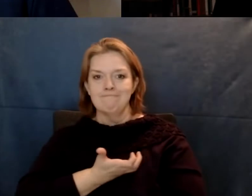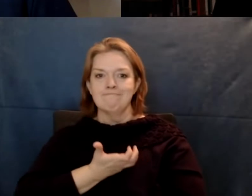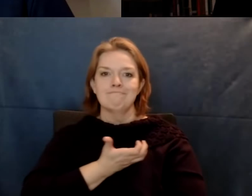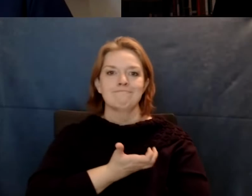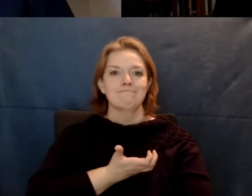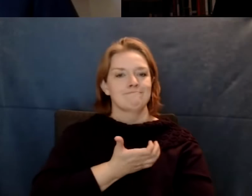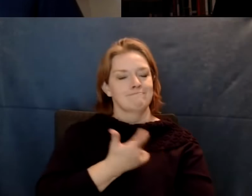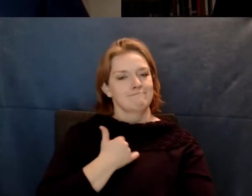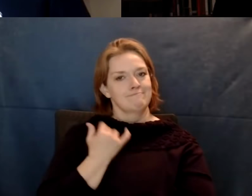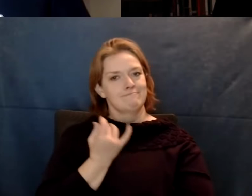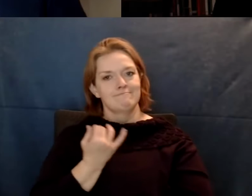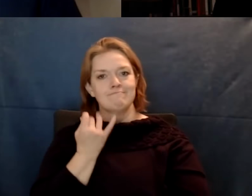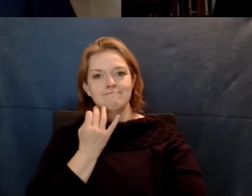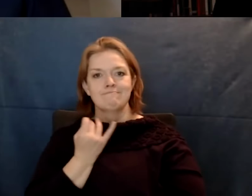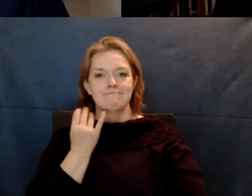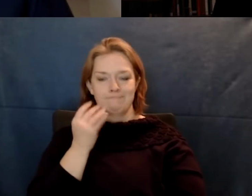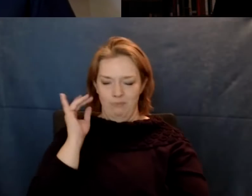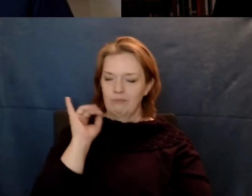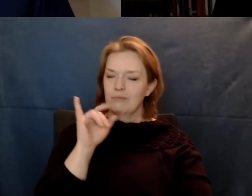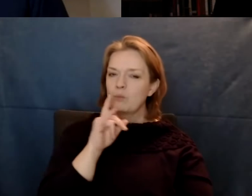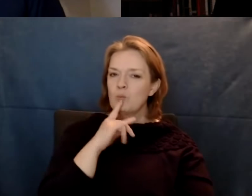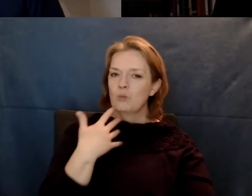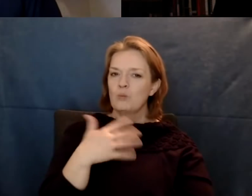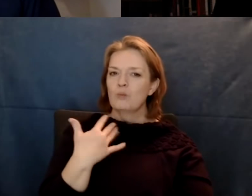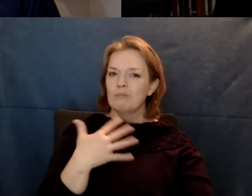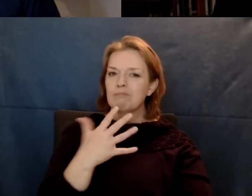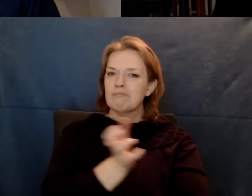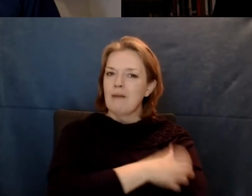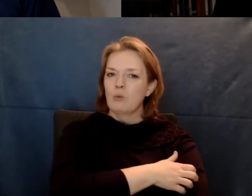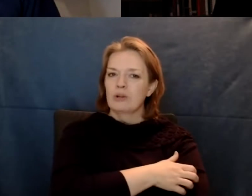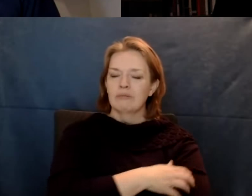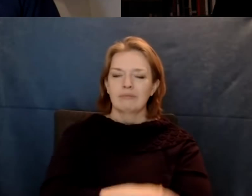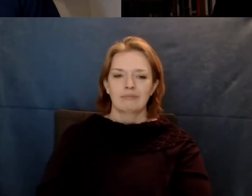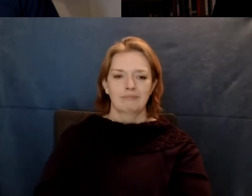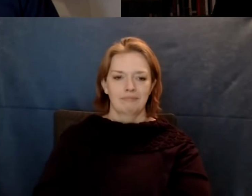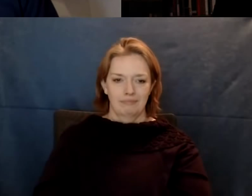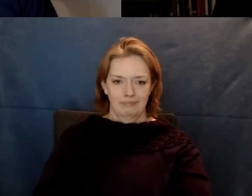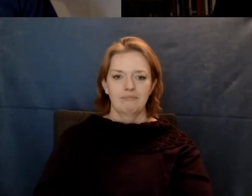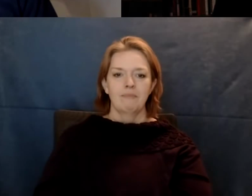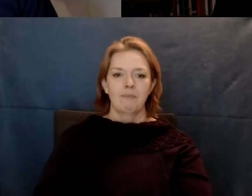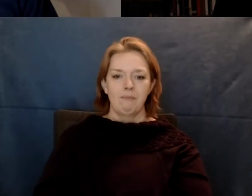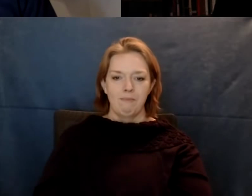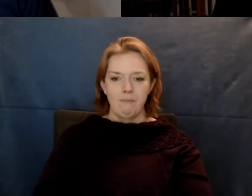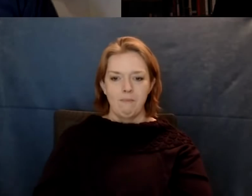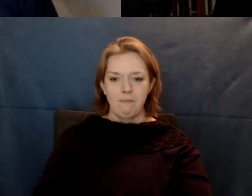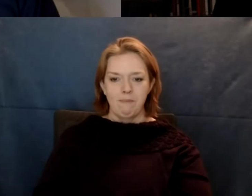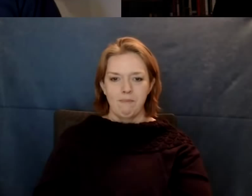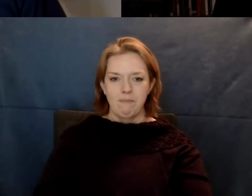I think that's it if that's okay with Kristen.